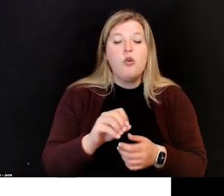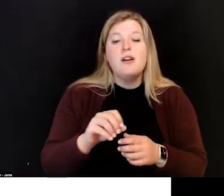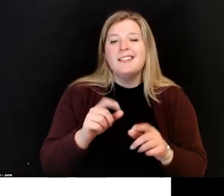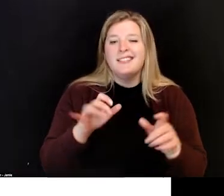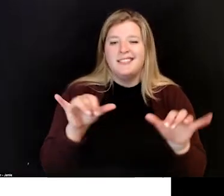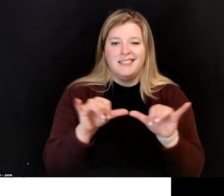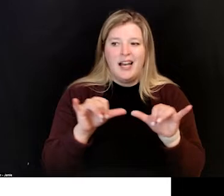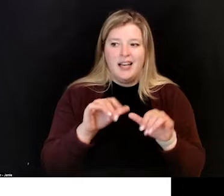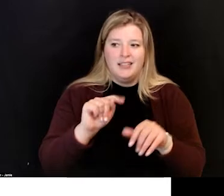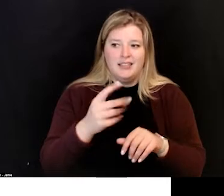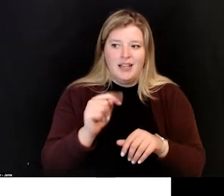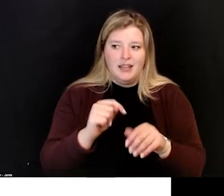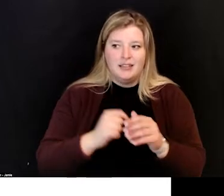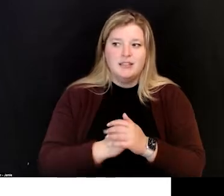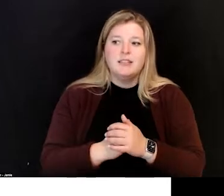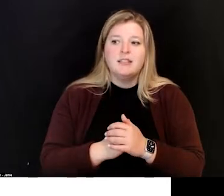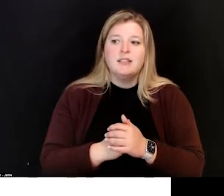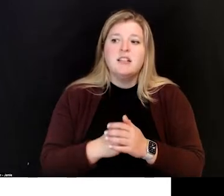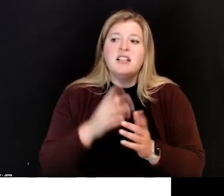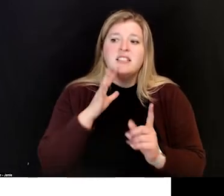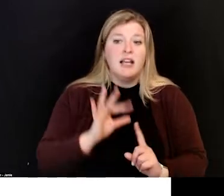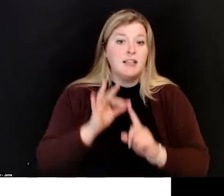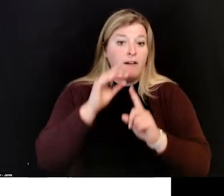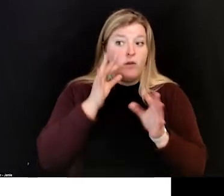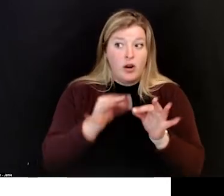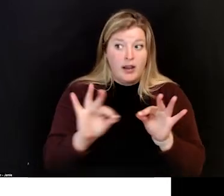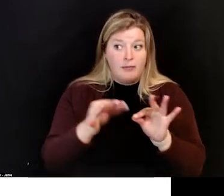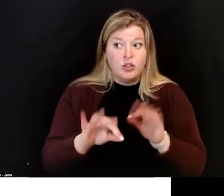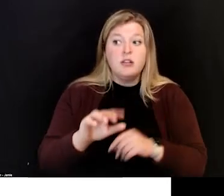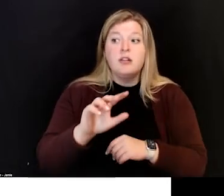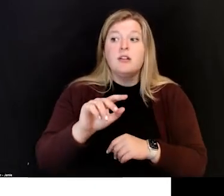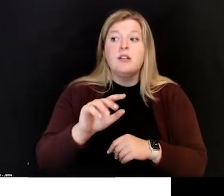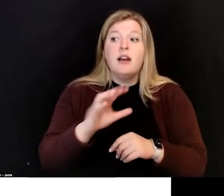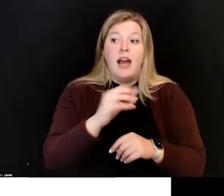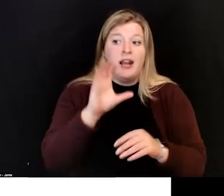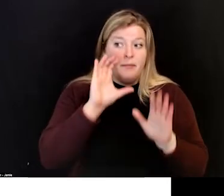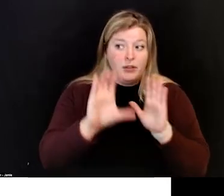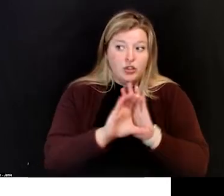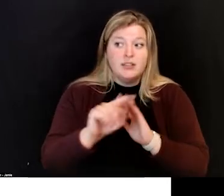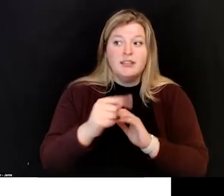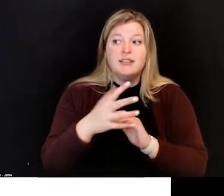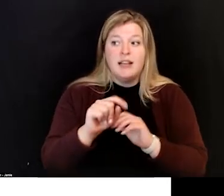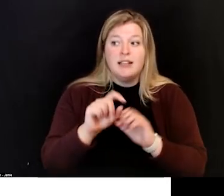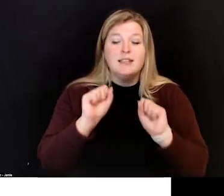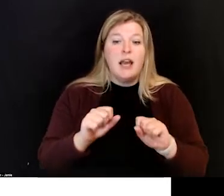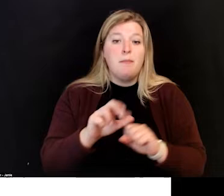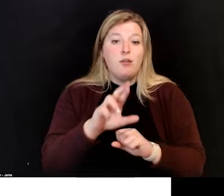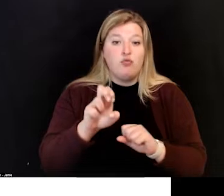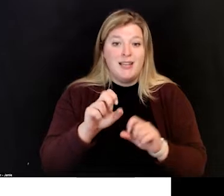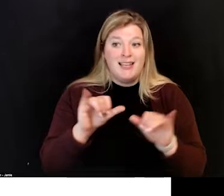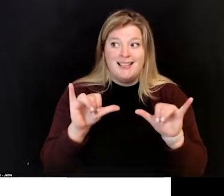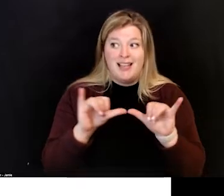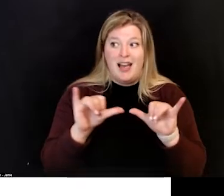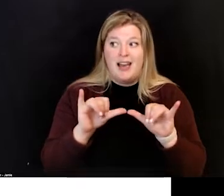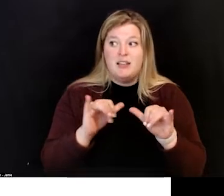"Except for captions and images of text, "text can be resized without assistance--assistive technology "up to 200%